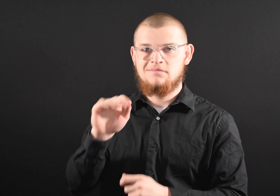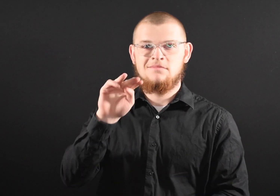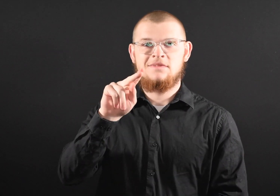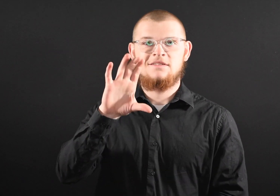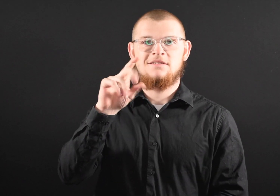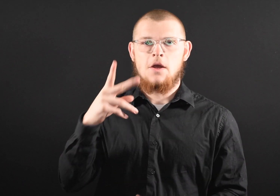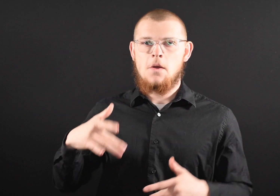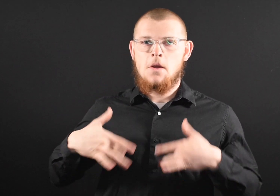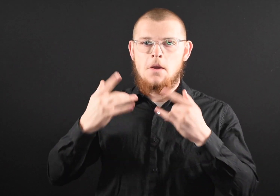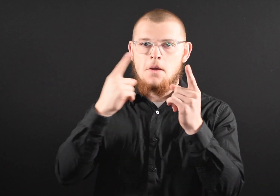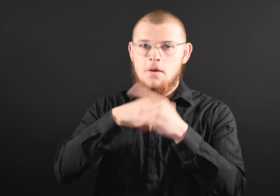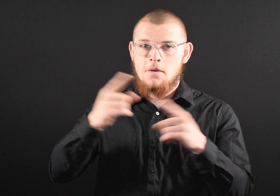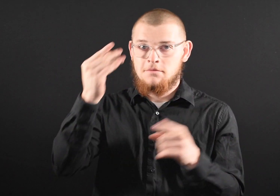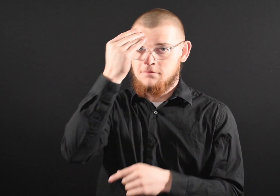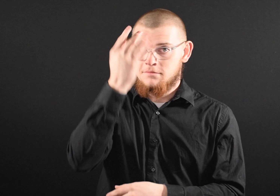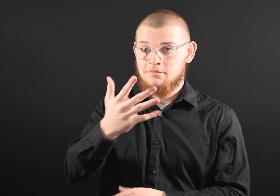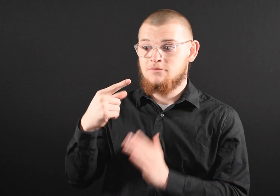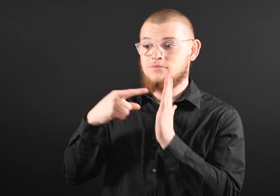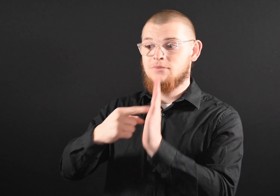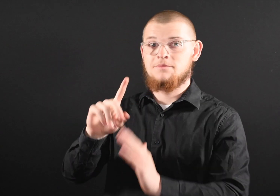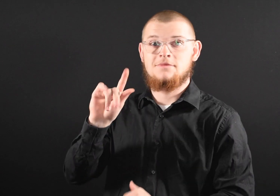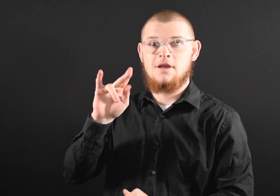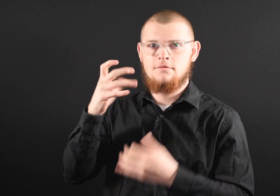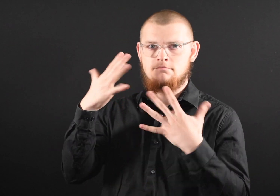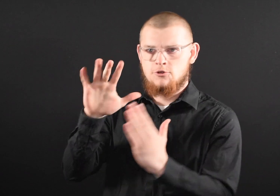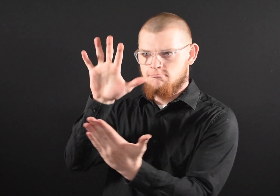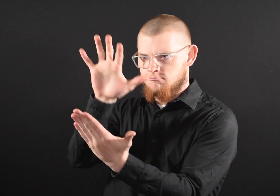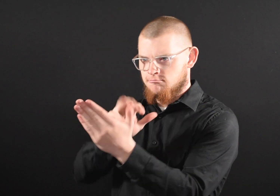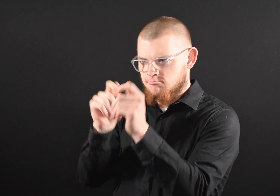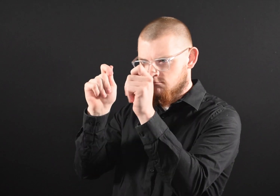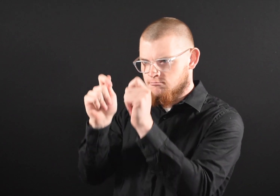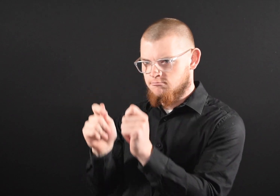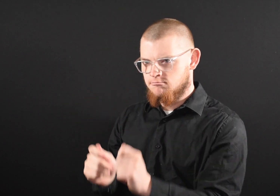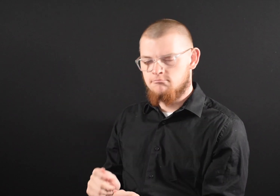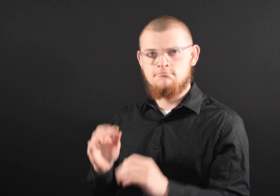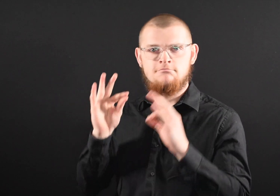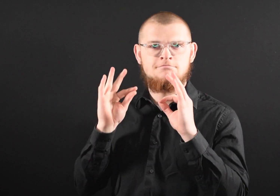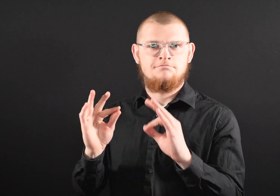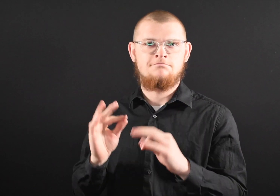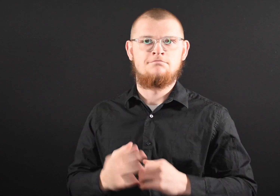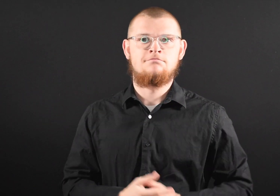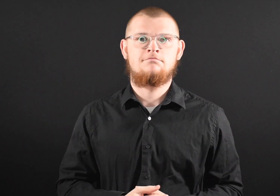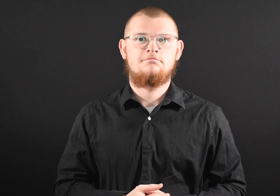MNCDHH is happy to report that Rep. Daniels did modify the language.